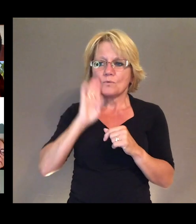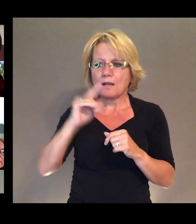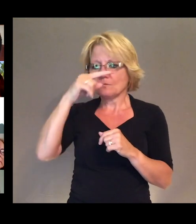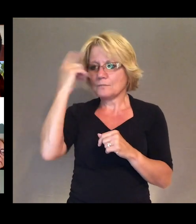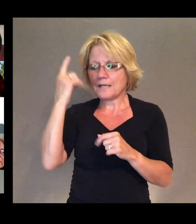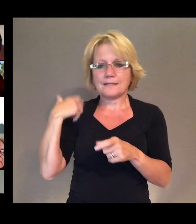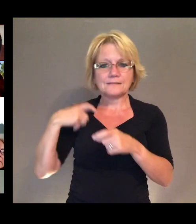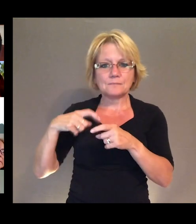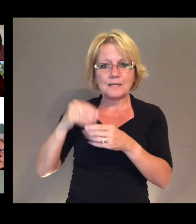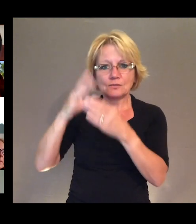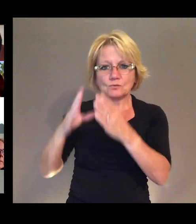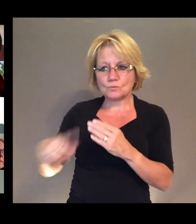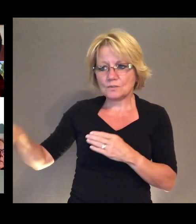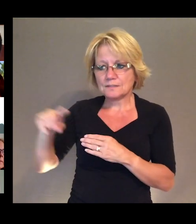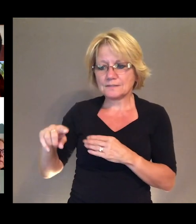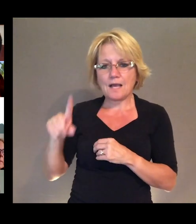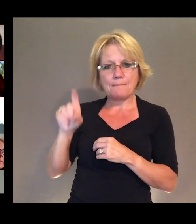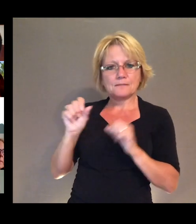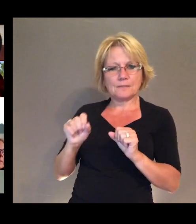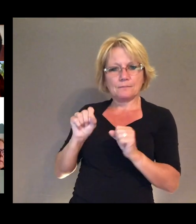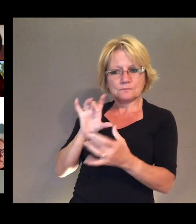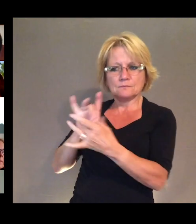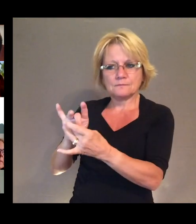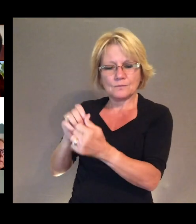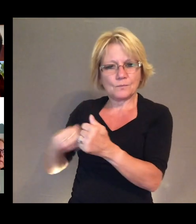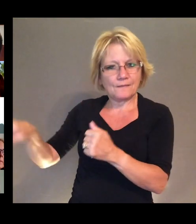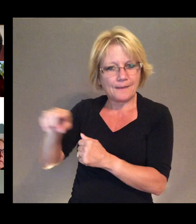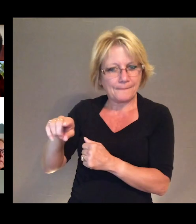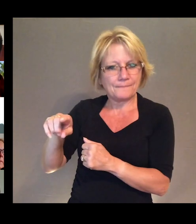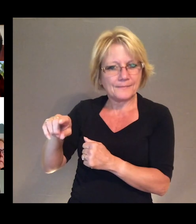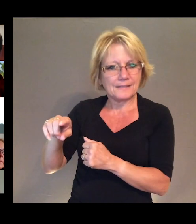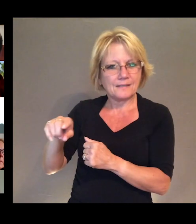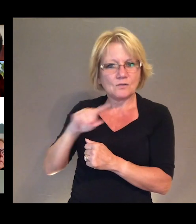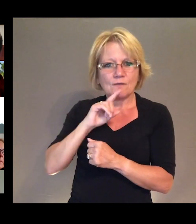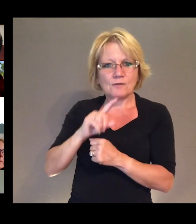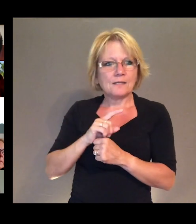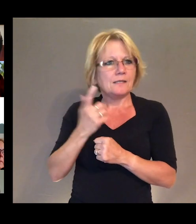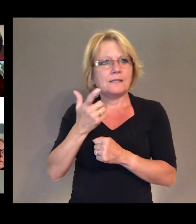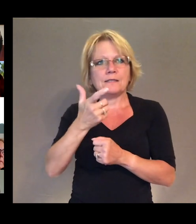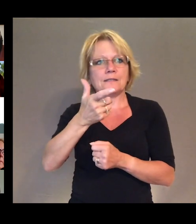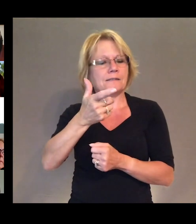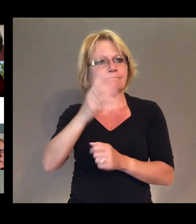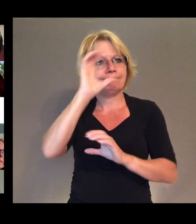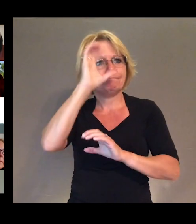I've got to be able to draw connections to them. So it's really pulling resources from a variety of places